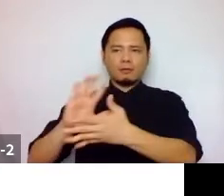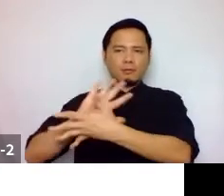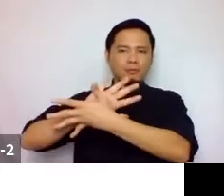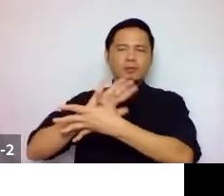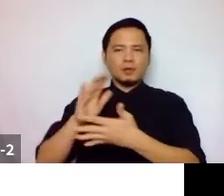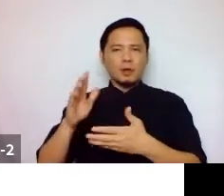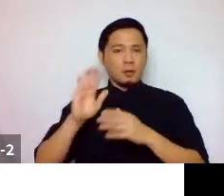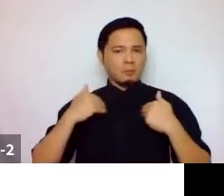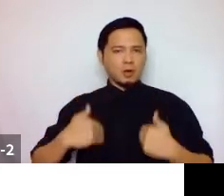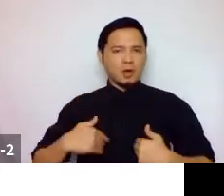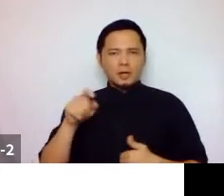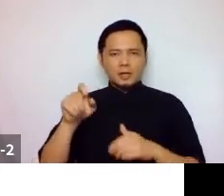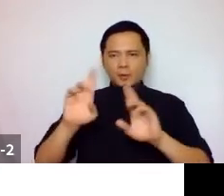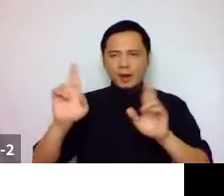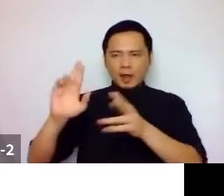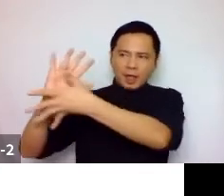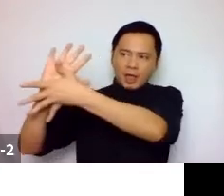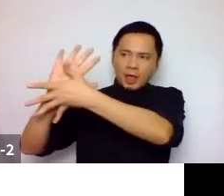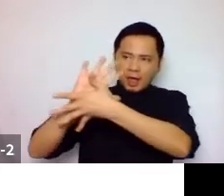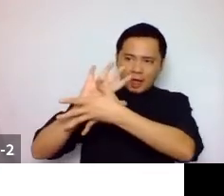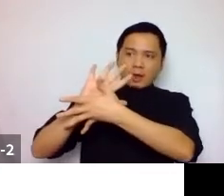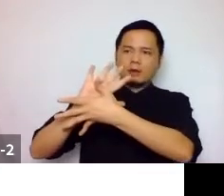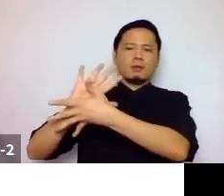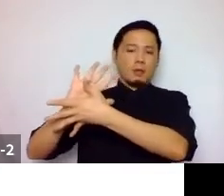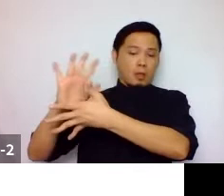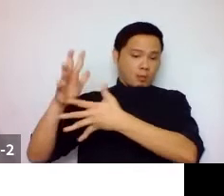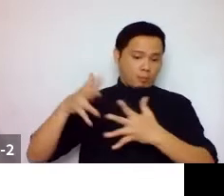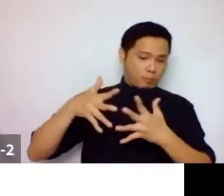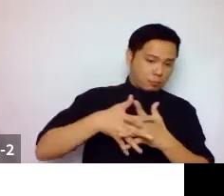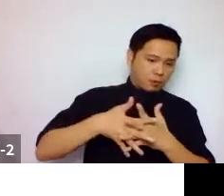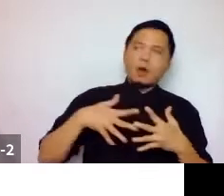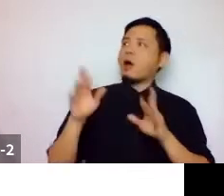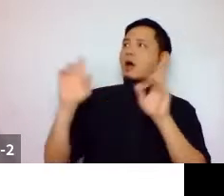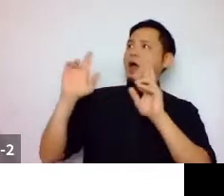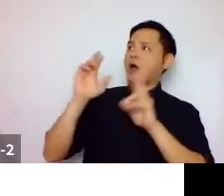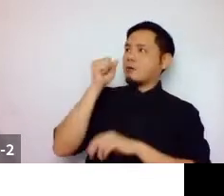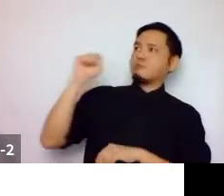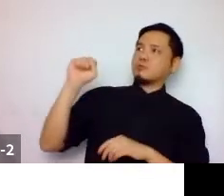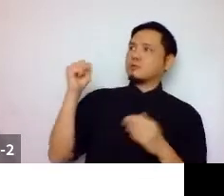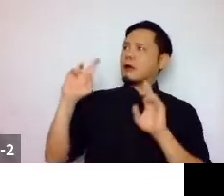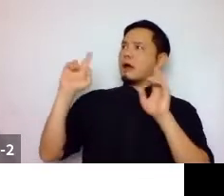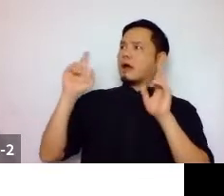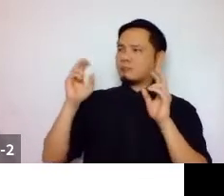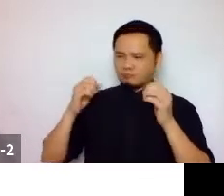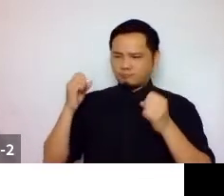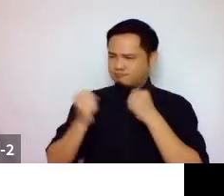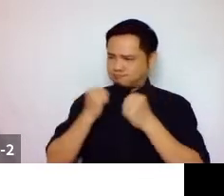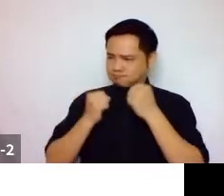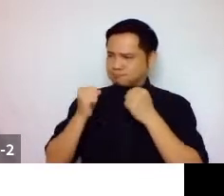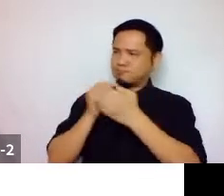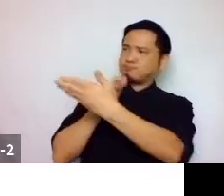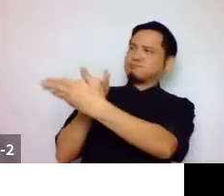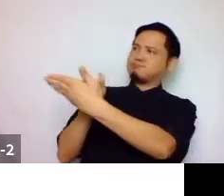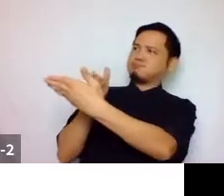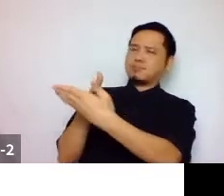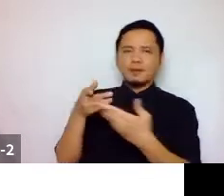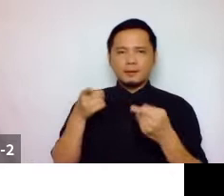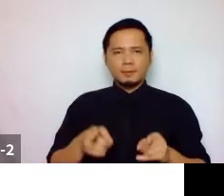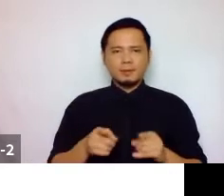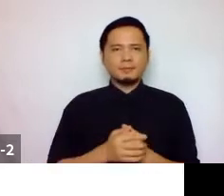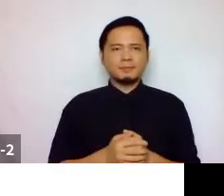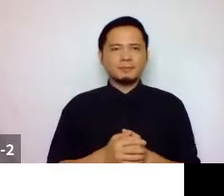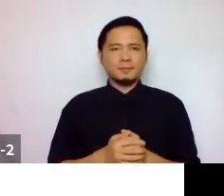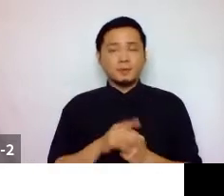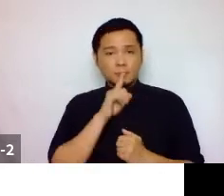So all I'm saying here is that all the vaccines at the end of the day, whatever brand they may be, they only have one objective.